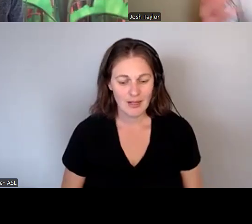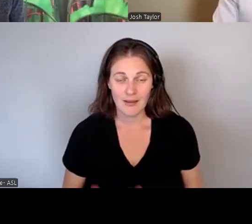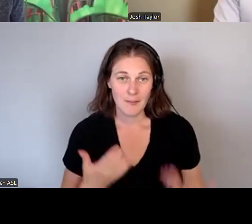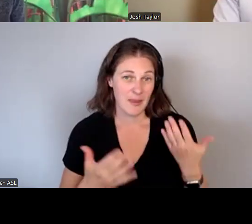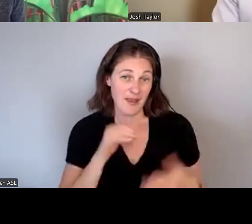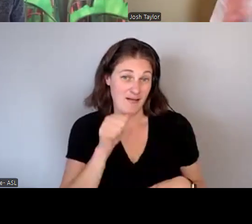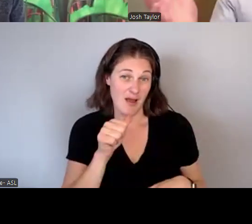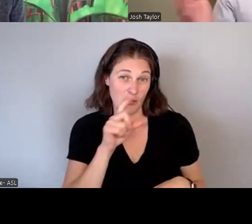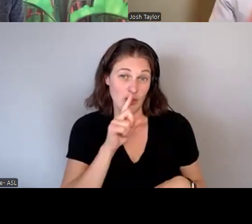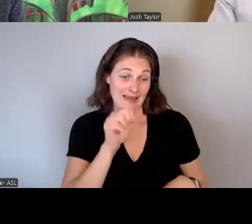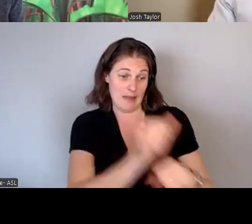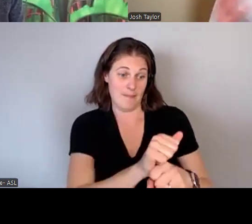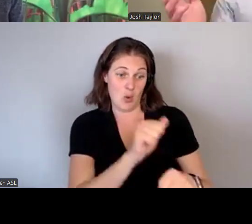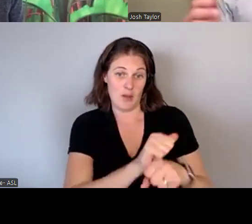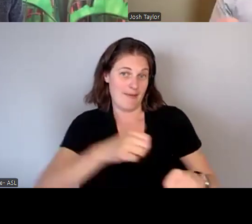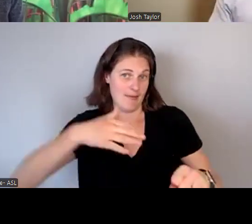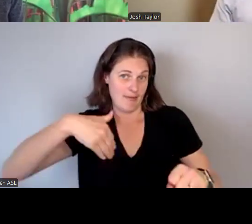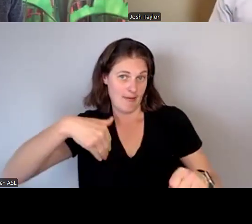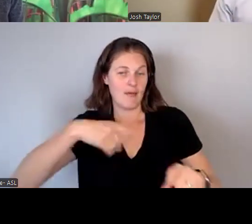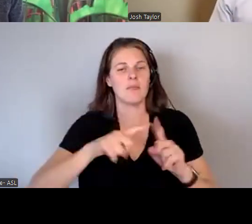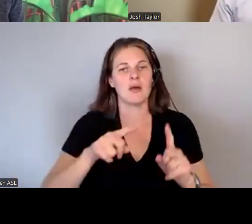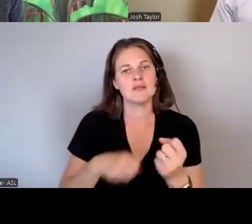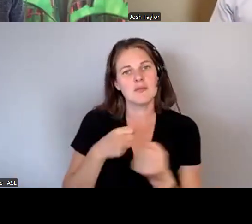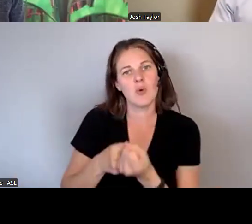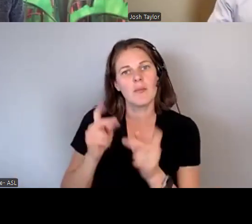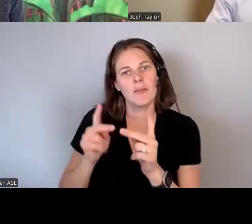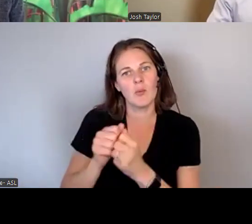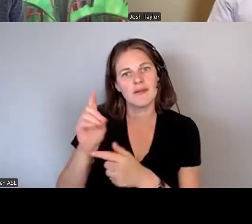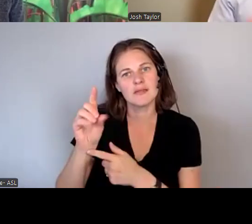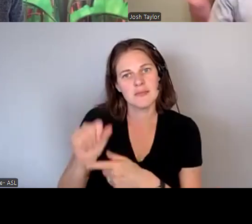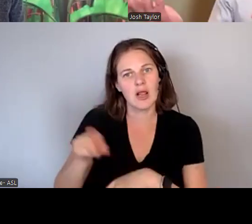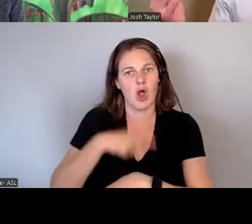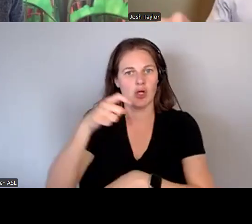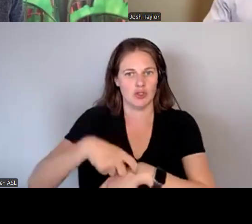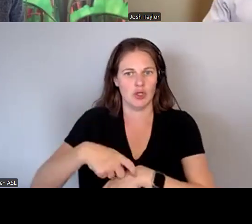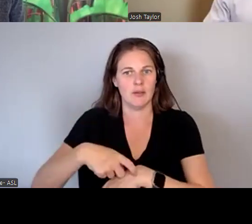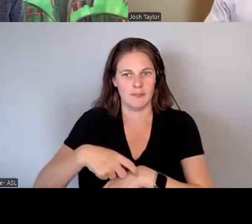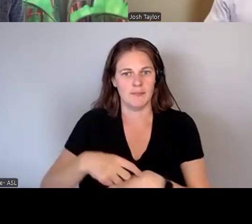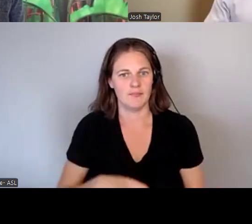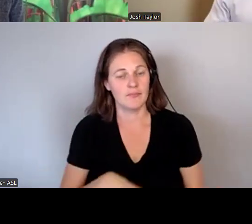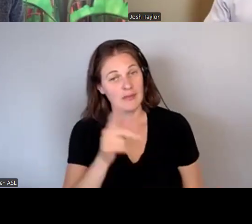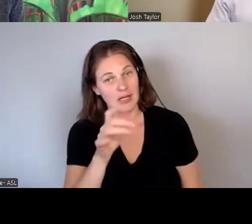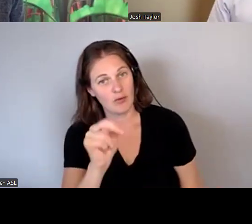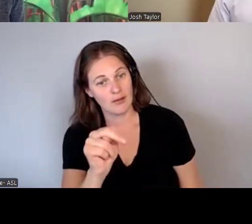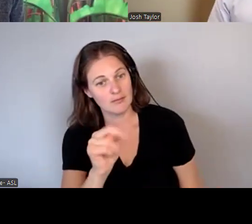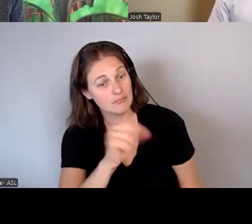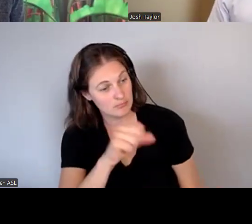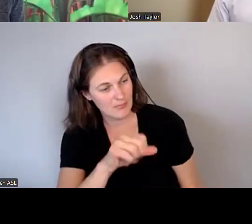but really kind of can support kind of employment of folks with disabilities long-term. Yeah, so what does that organization want to do?